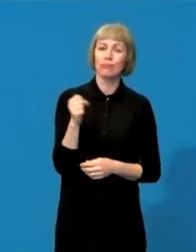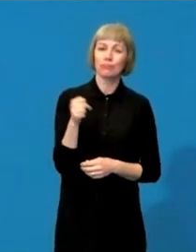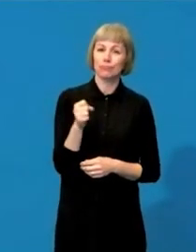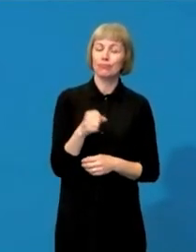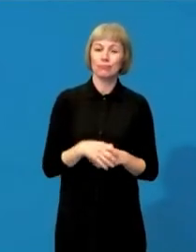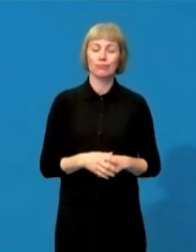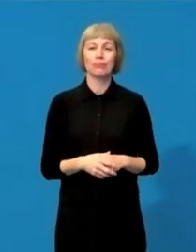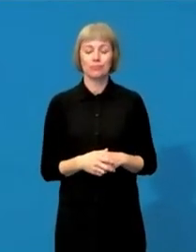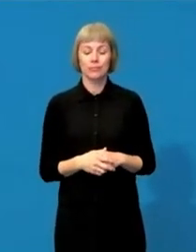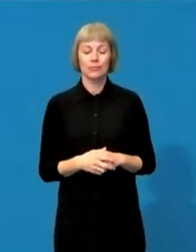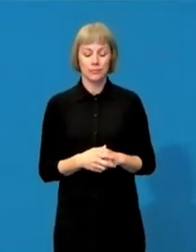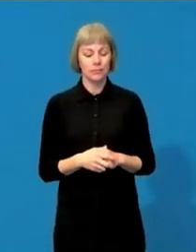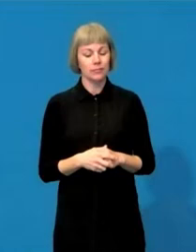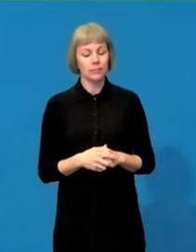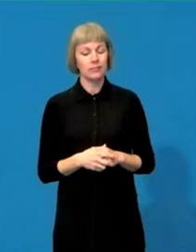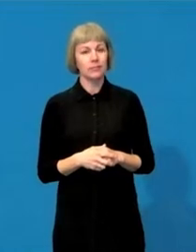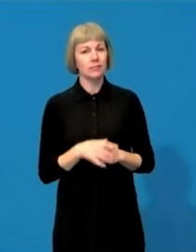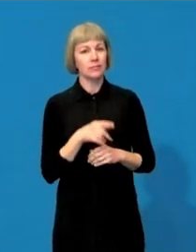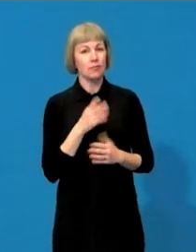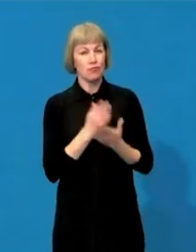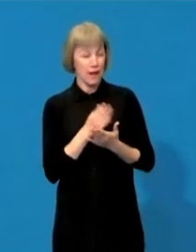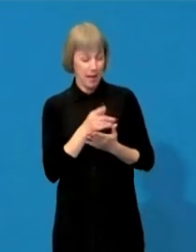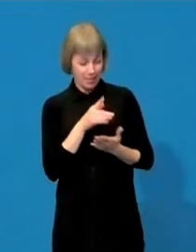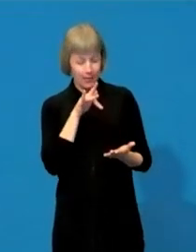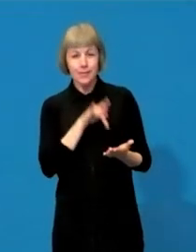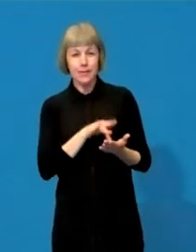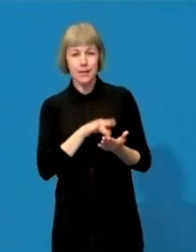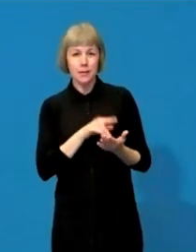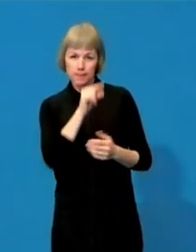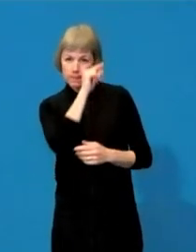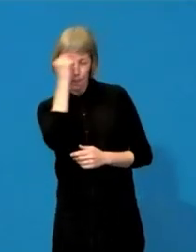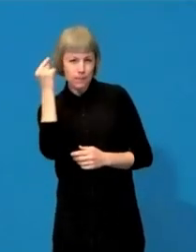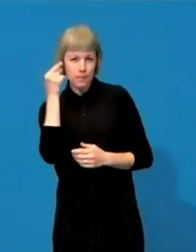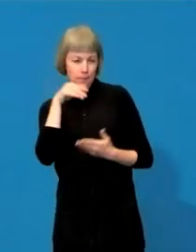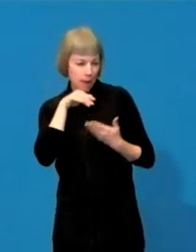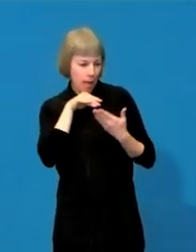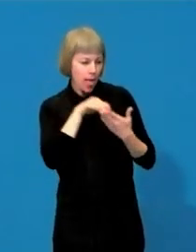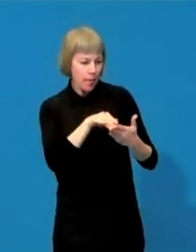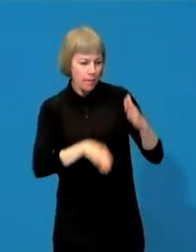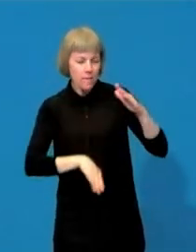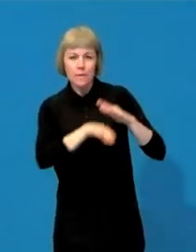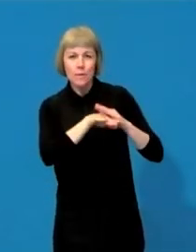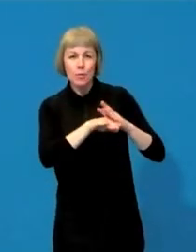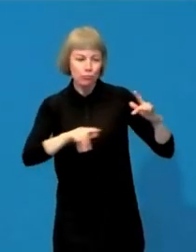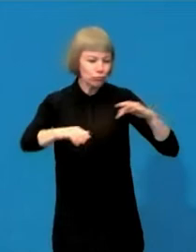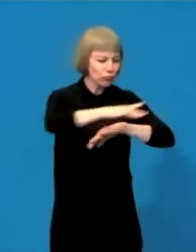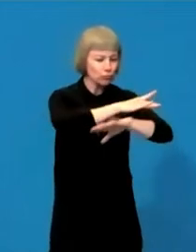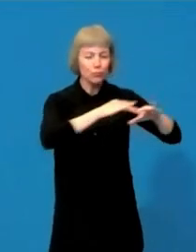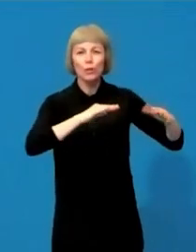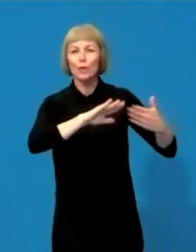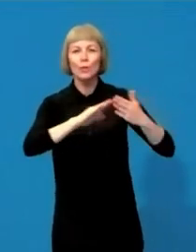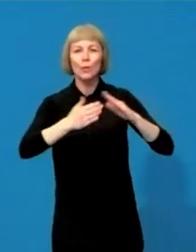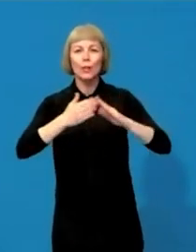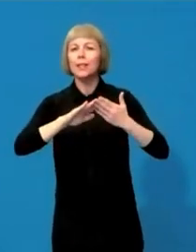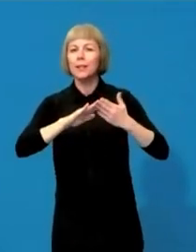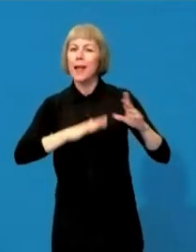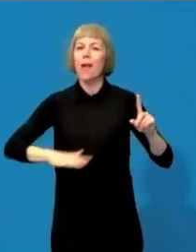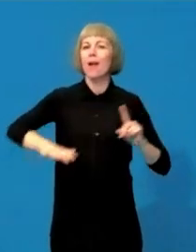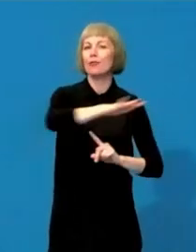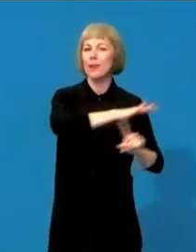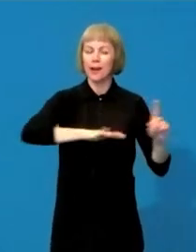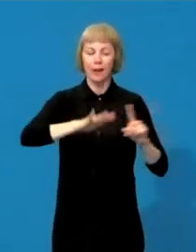they all about helping the whole Valley and trying to - yeah, they teach